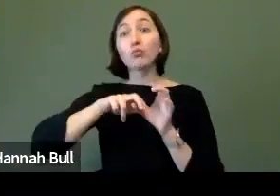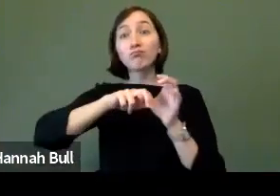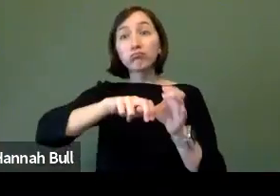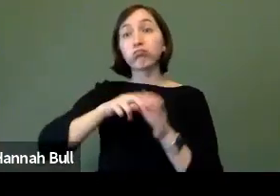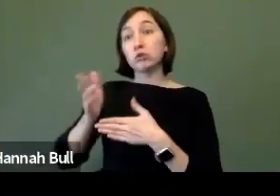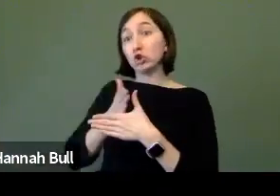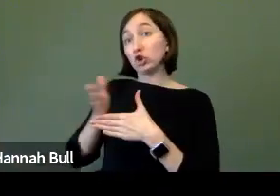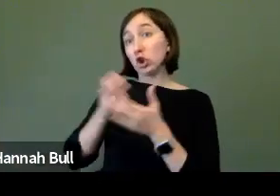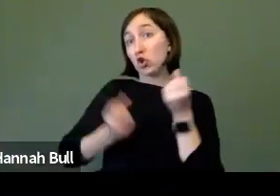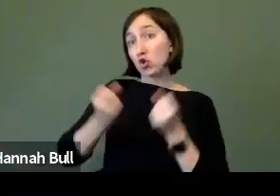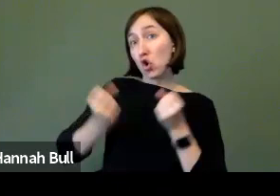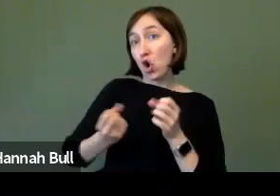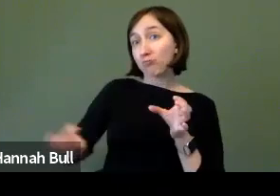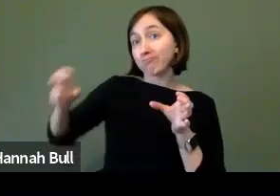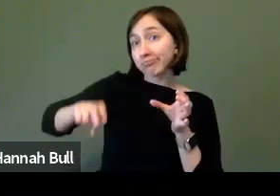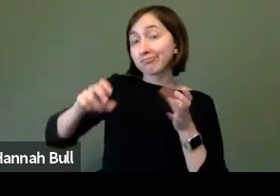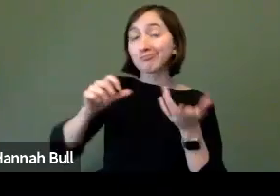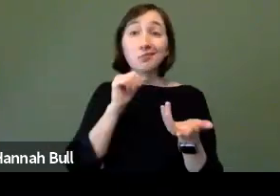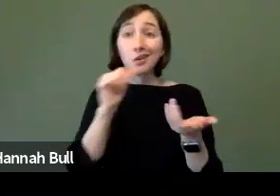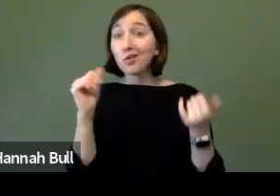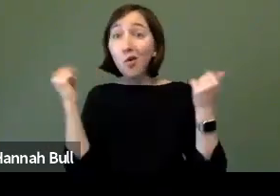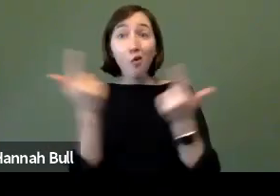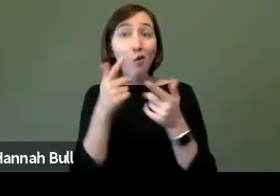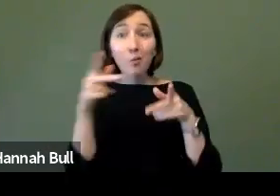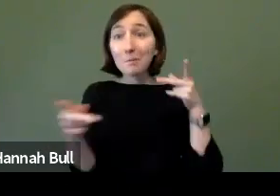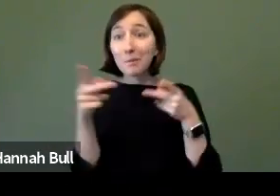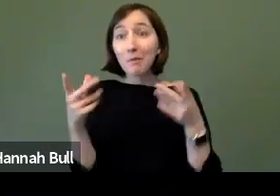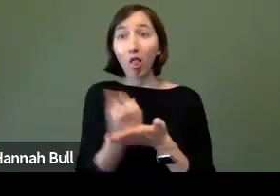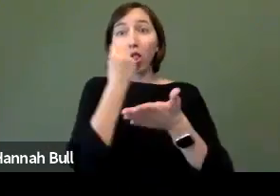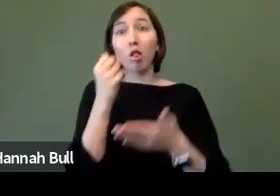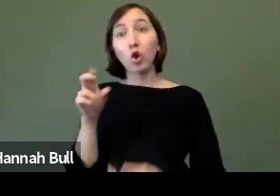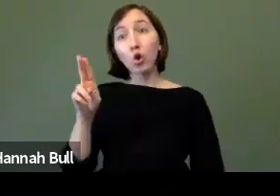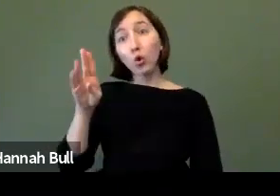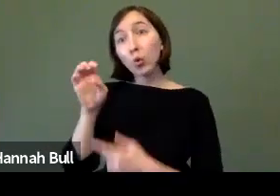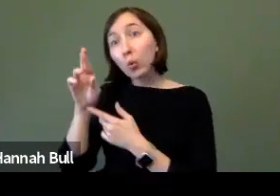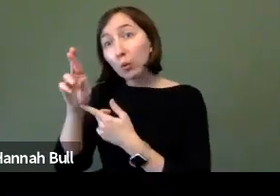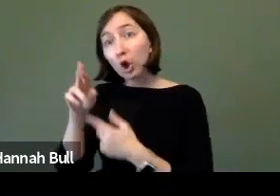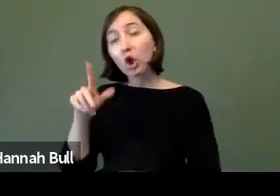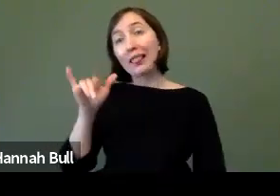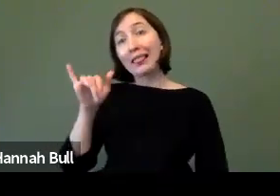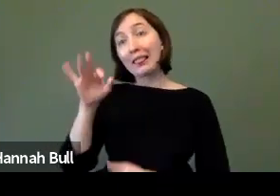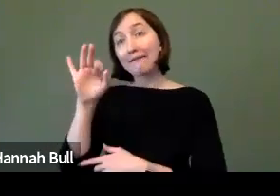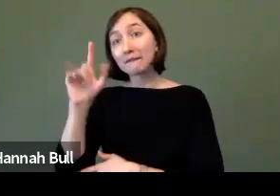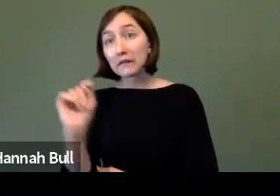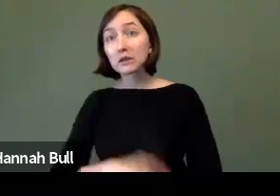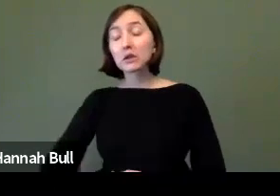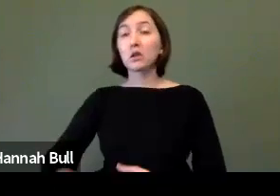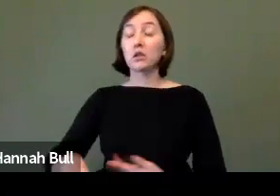Not everybody can get into an Uber a Lyft because of disability mobility